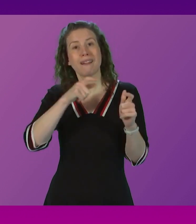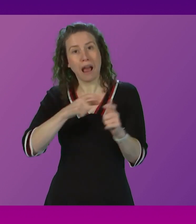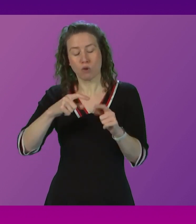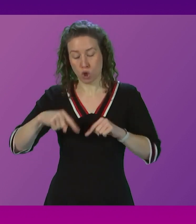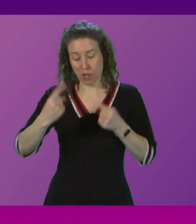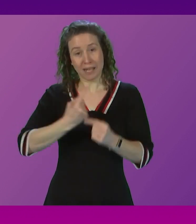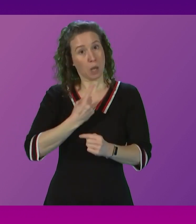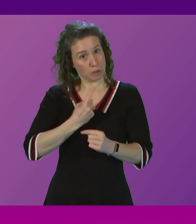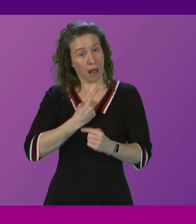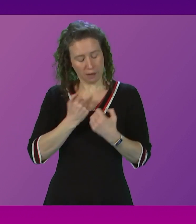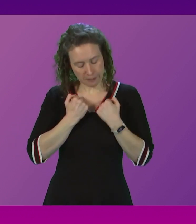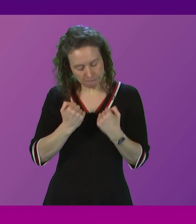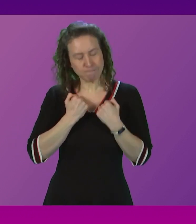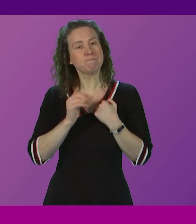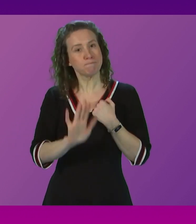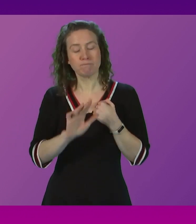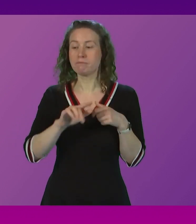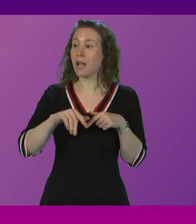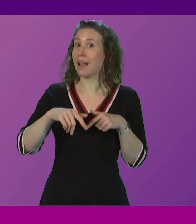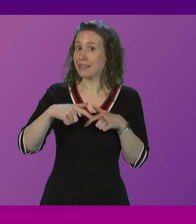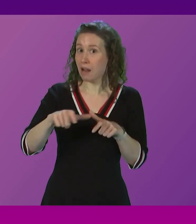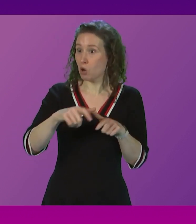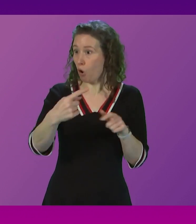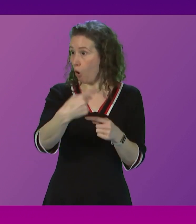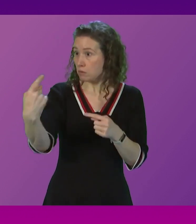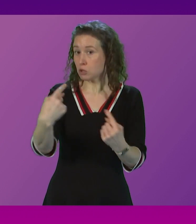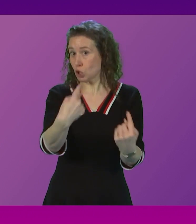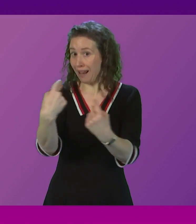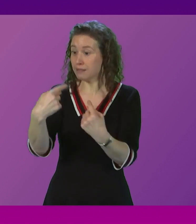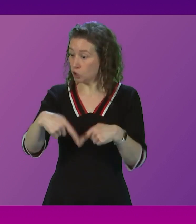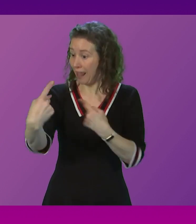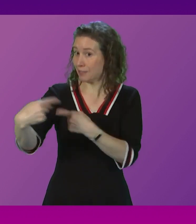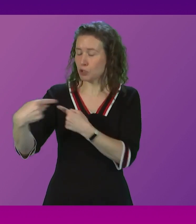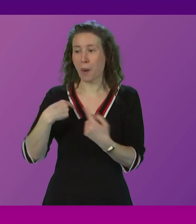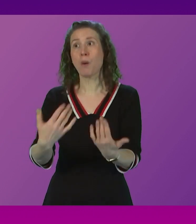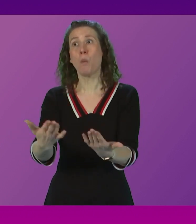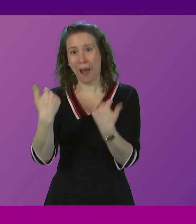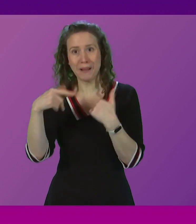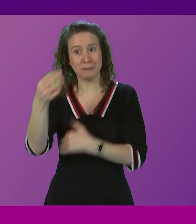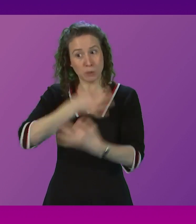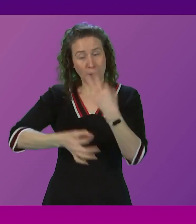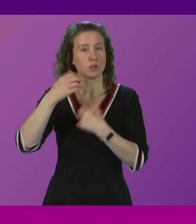ourselves all the time and that we continue to be challenged. I welcome this line of questioning and